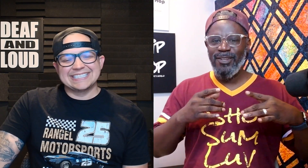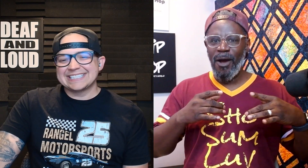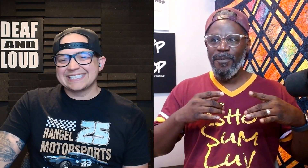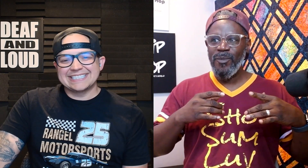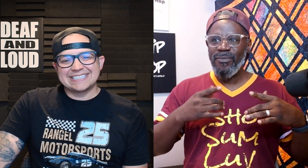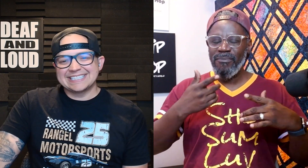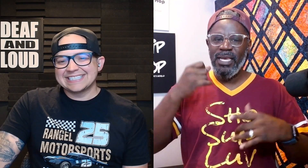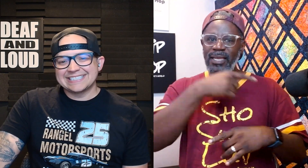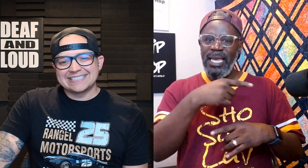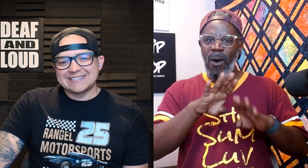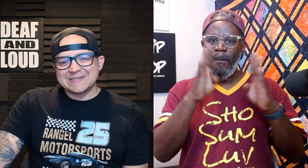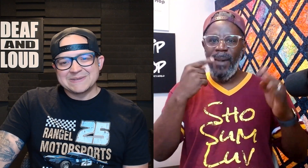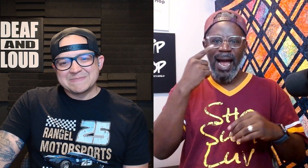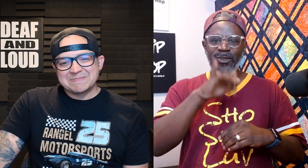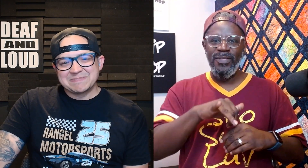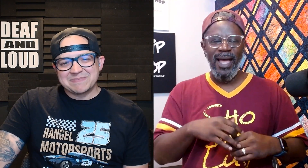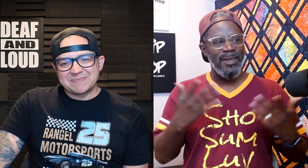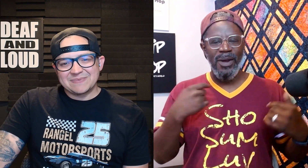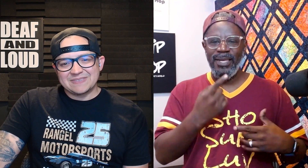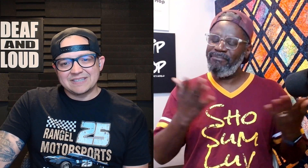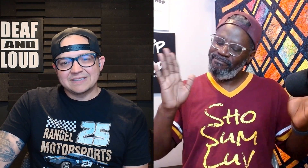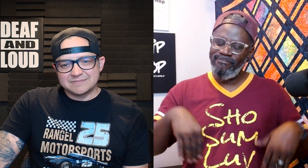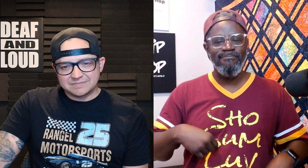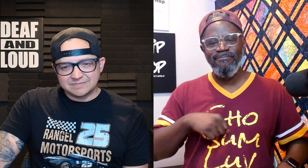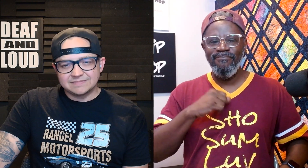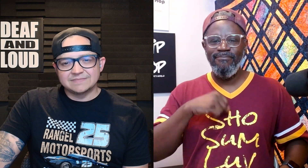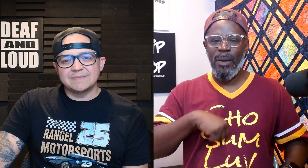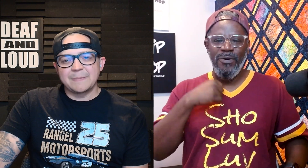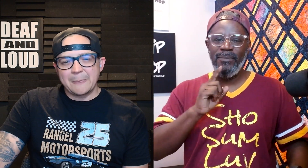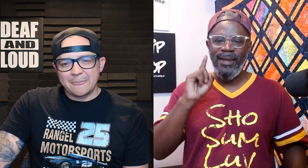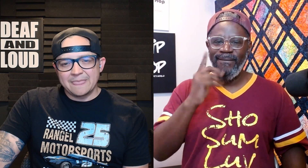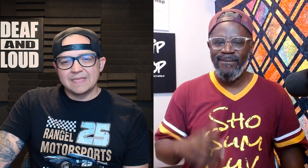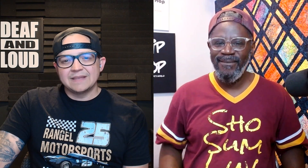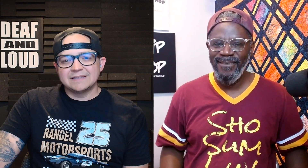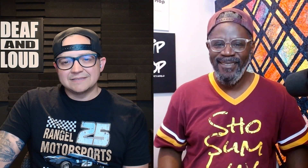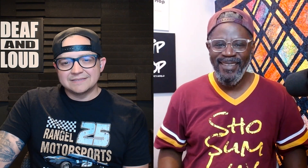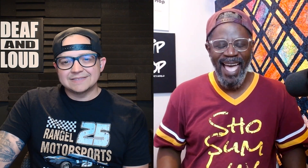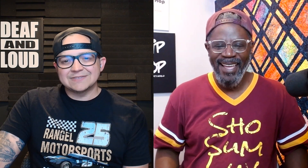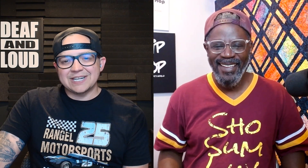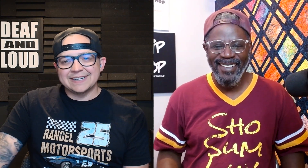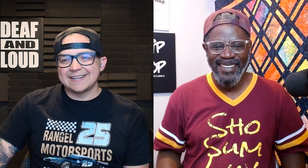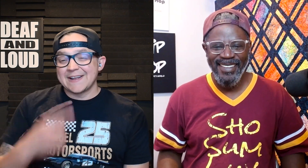So because he opened my eyes to that, that's when I was like, I'm proud to be Deaf. Yeah. - Right.